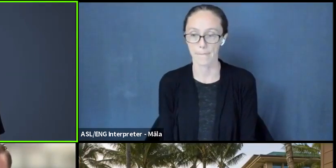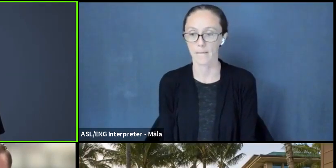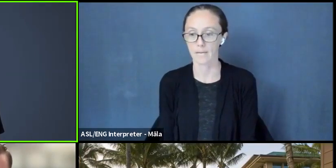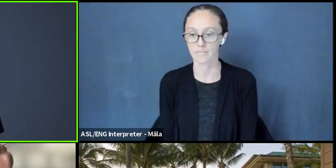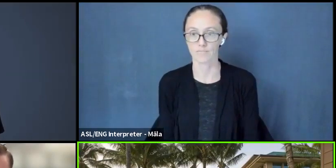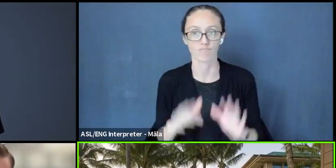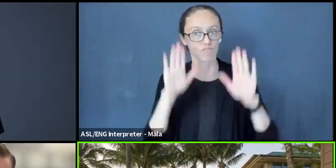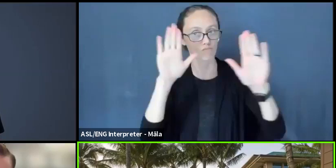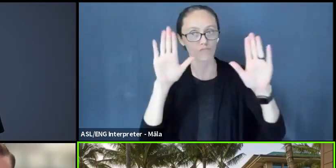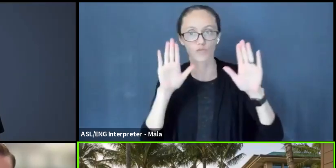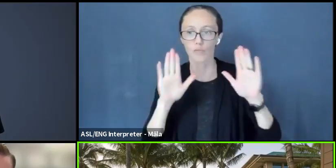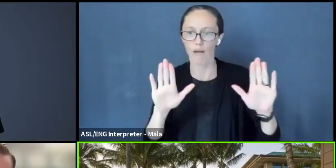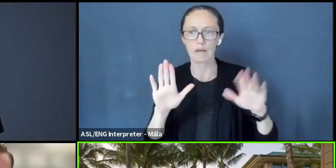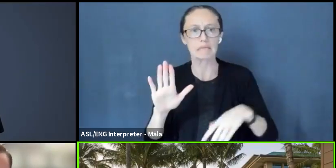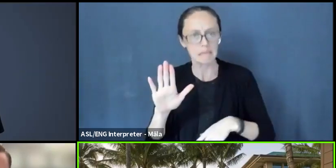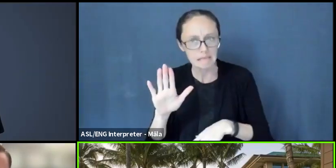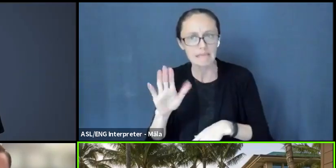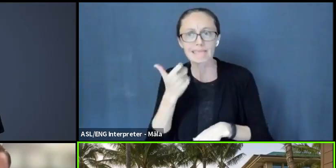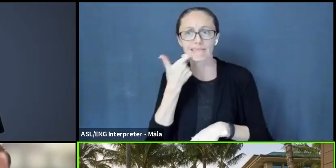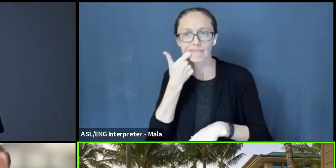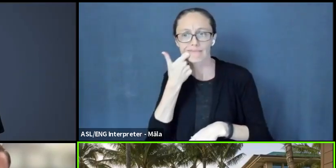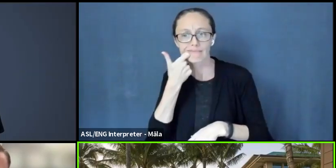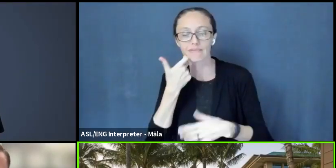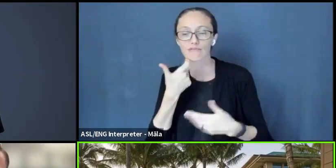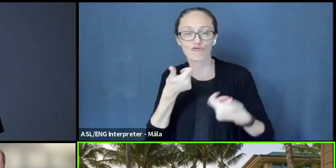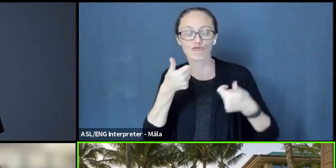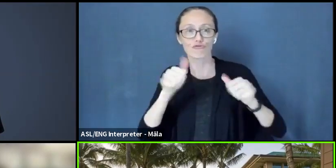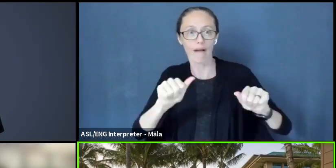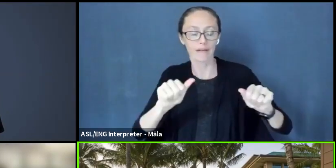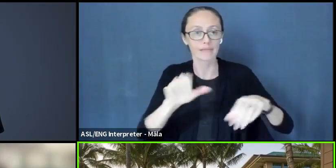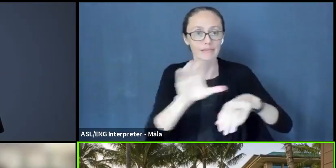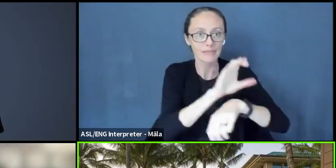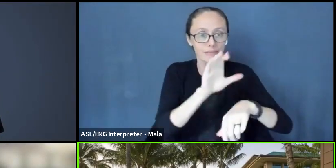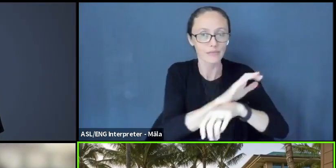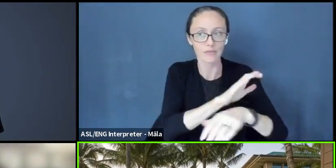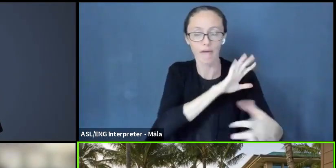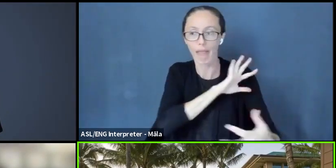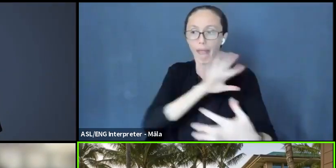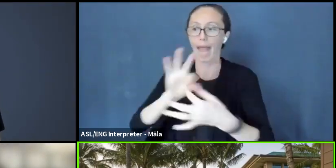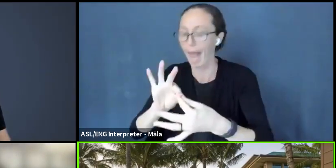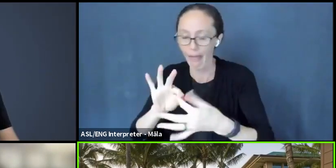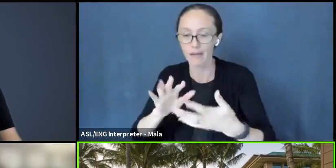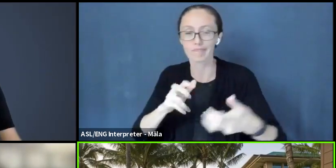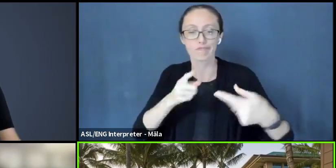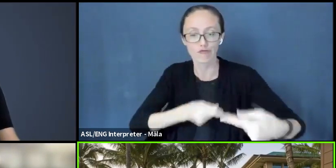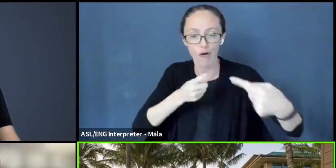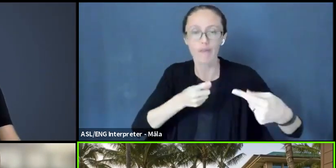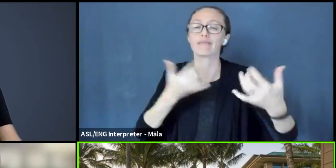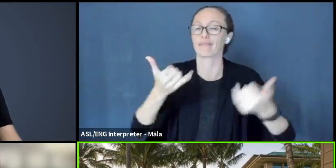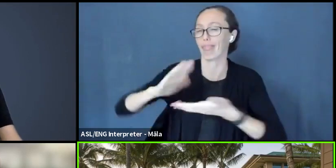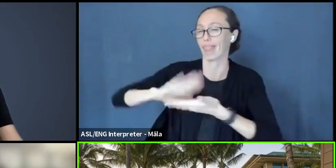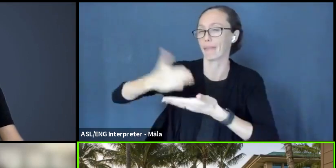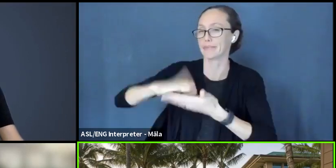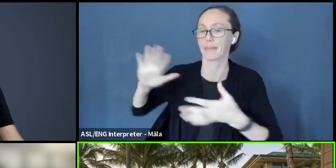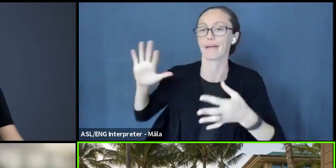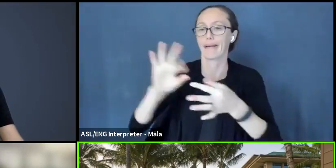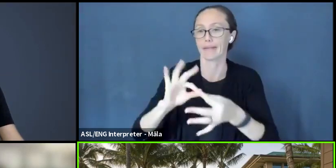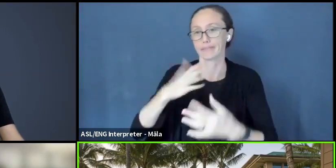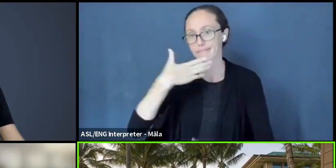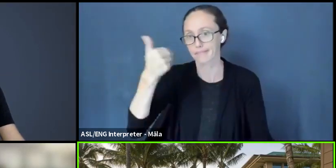Good morning. Roz: I just explained that only presenter Paul and two interpreters will have their two cameras. If you could please turn your video off. Thank you. Roz: I'm looking at the Zoom now. Only those on camera are visible on live.